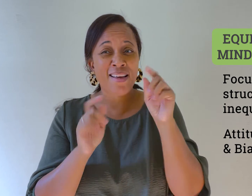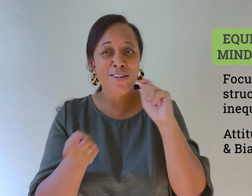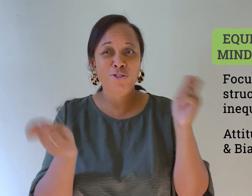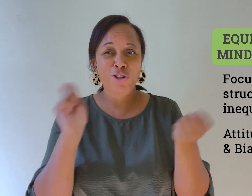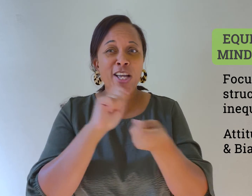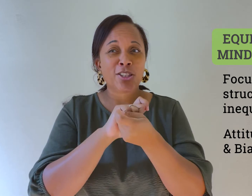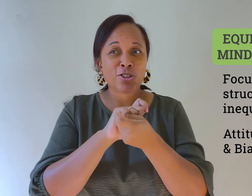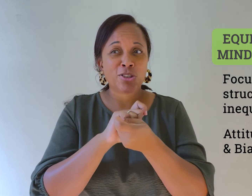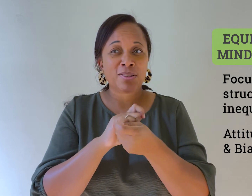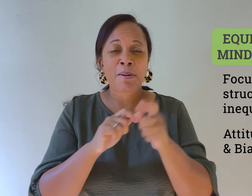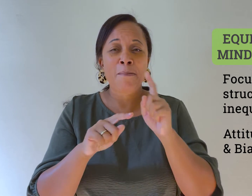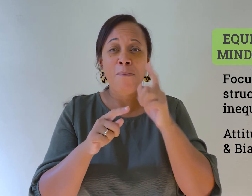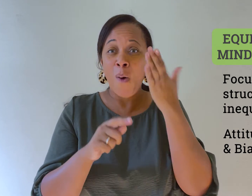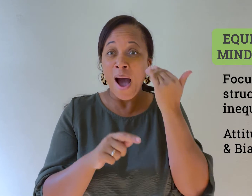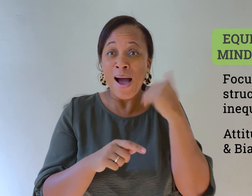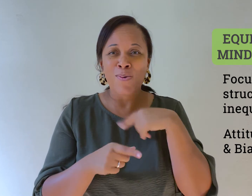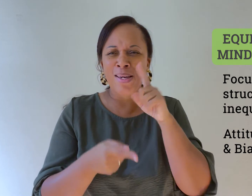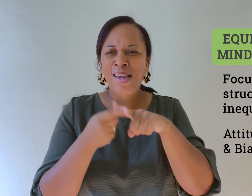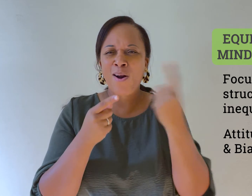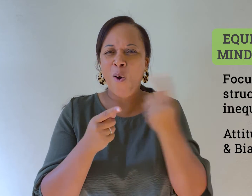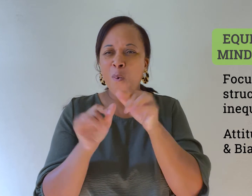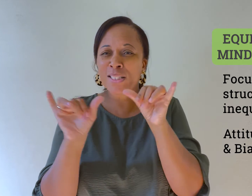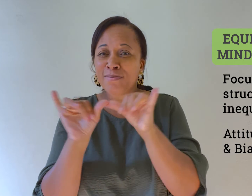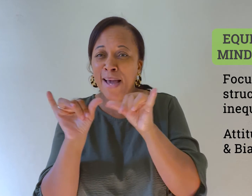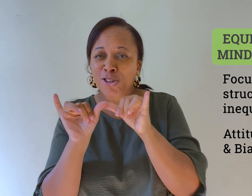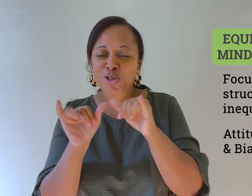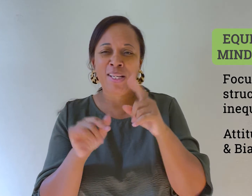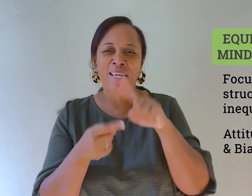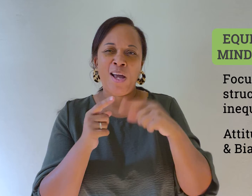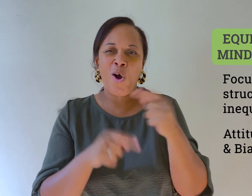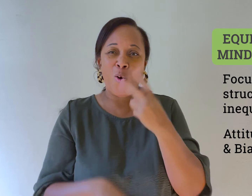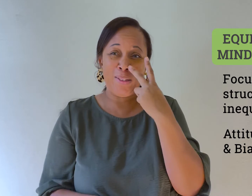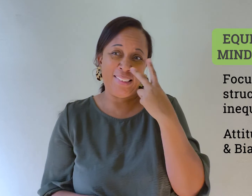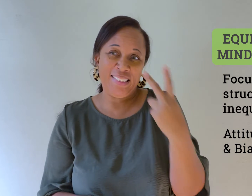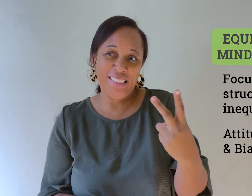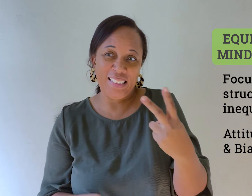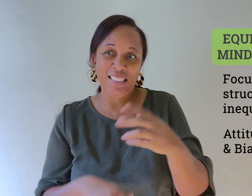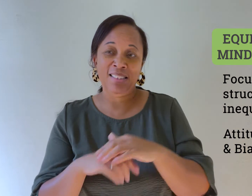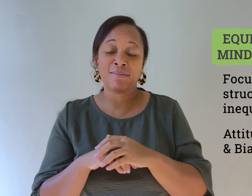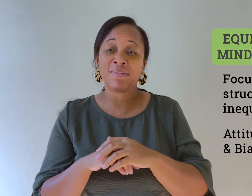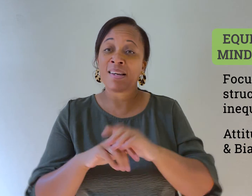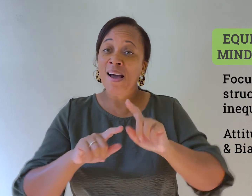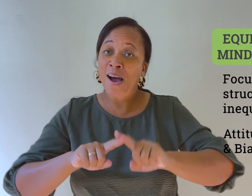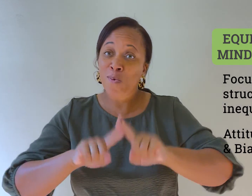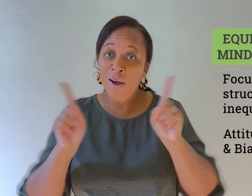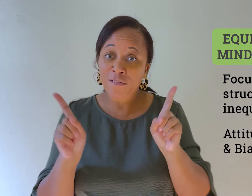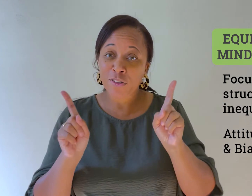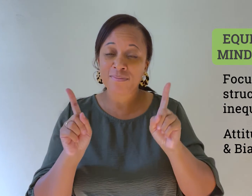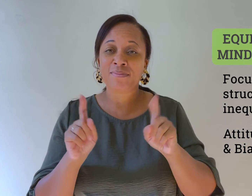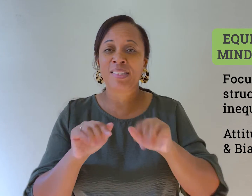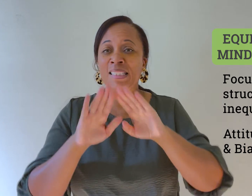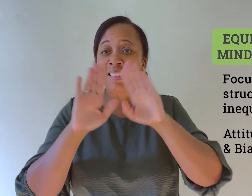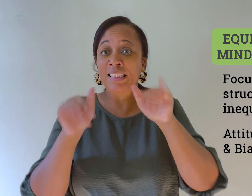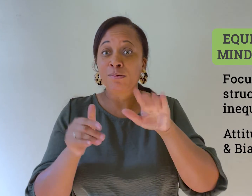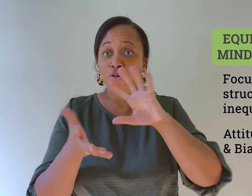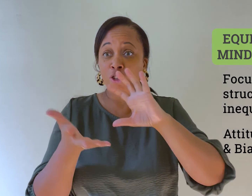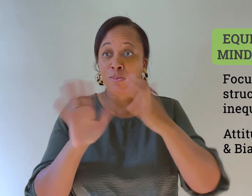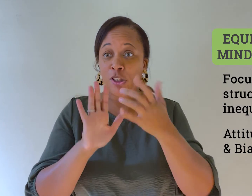Those are very difficult to address and change because we can't always measure or even necessarily see them.